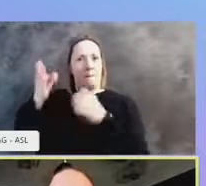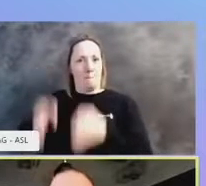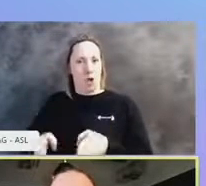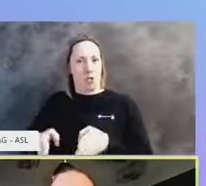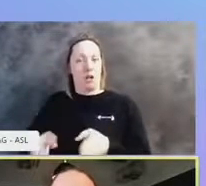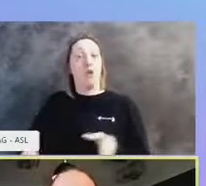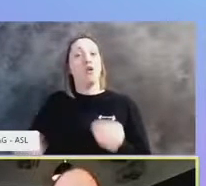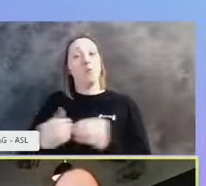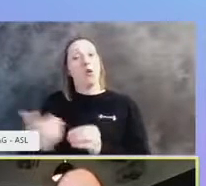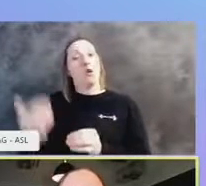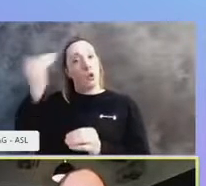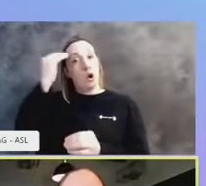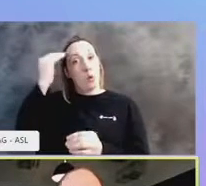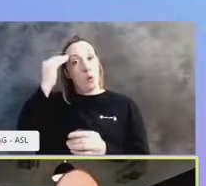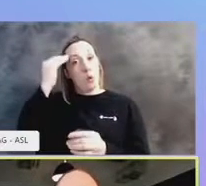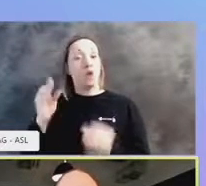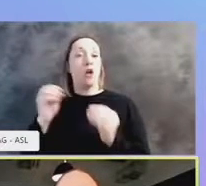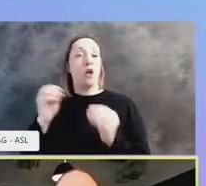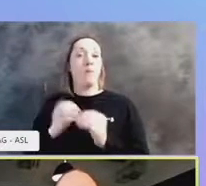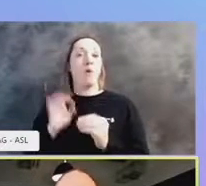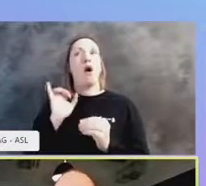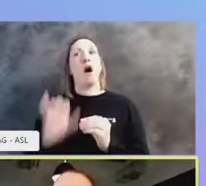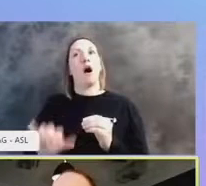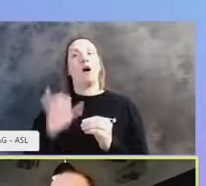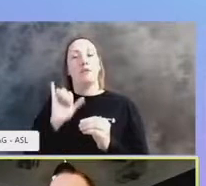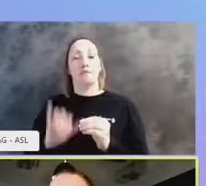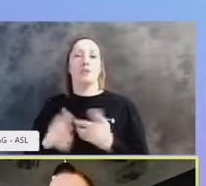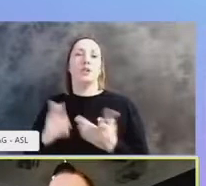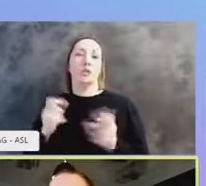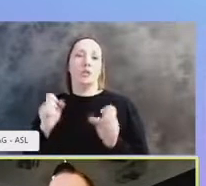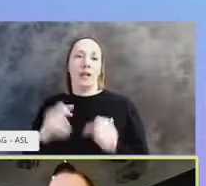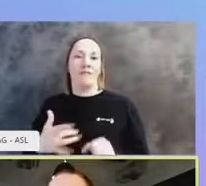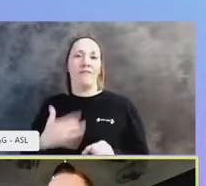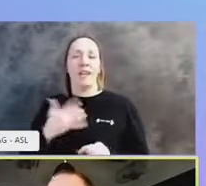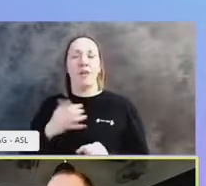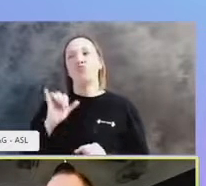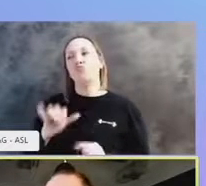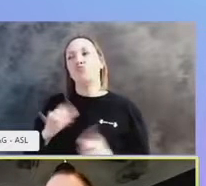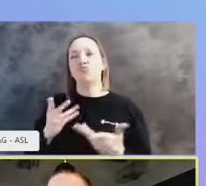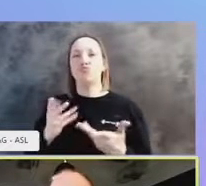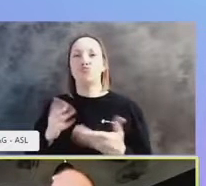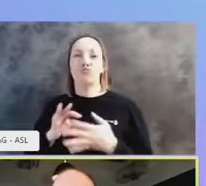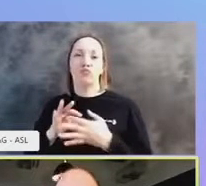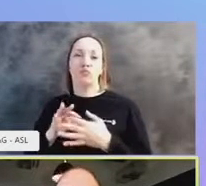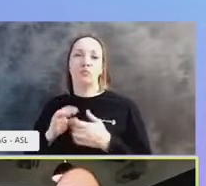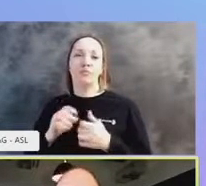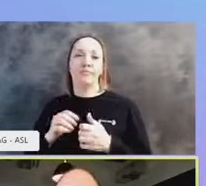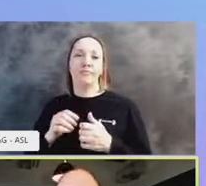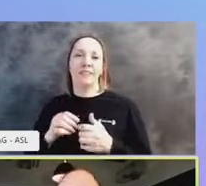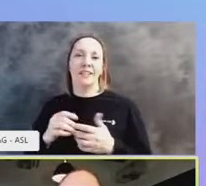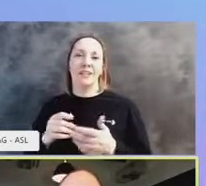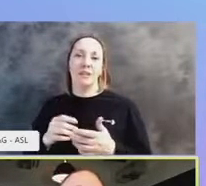another, they're all going to matter for that person. The more you are aware of those things, the more you can flag